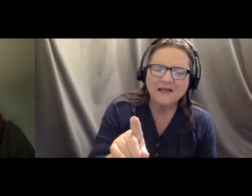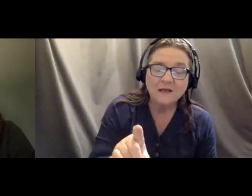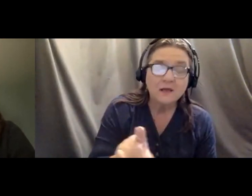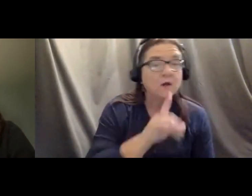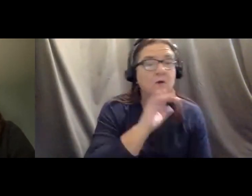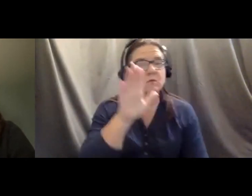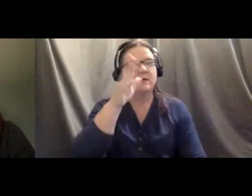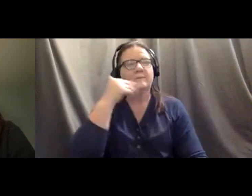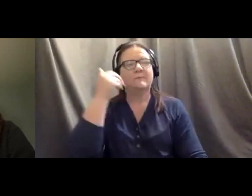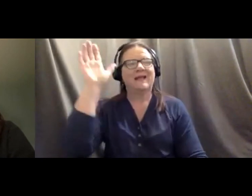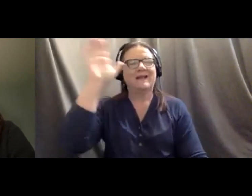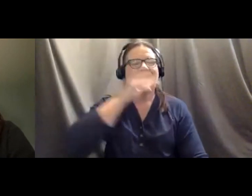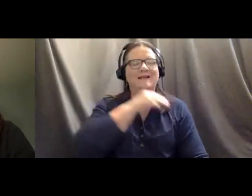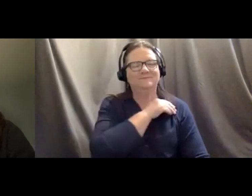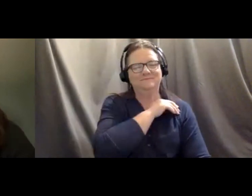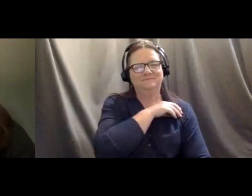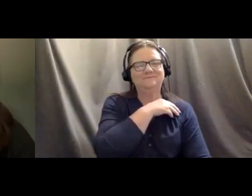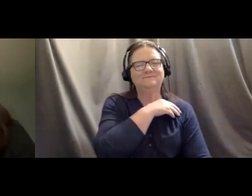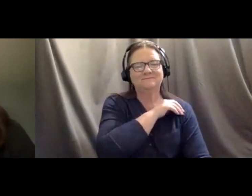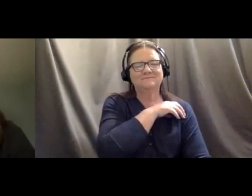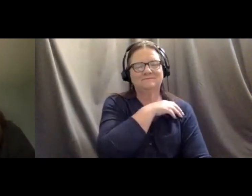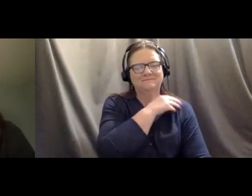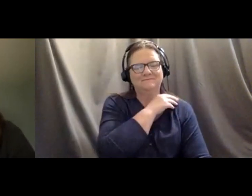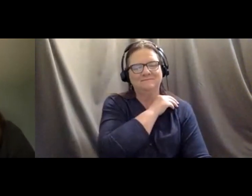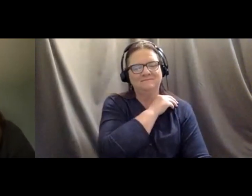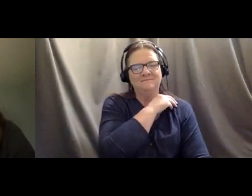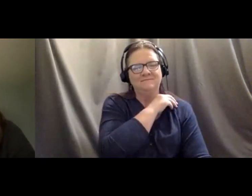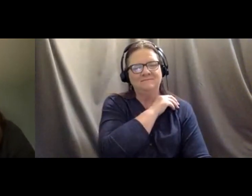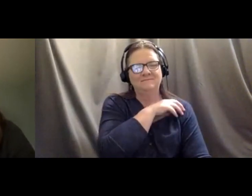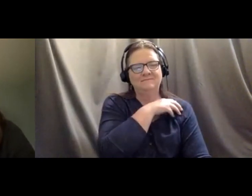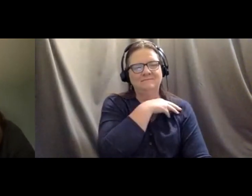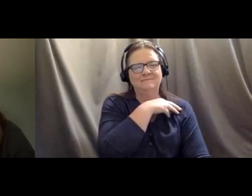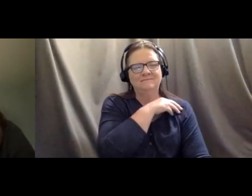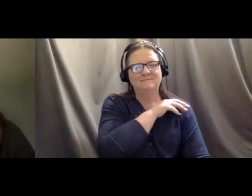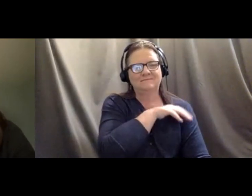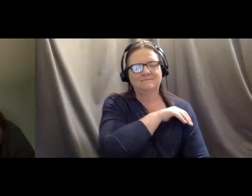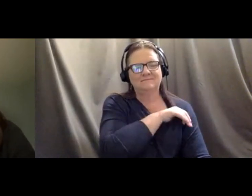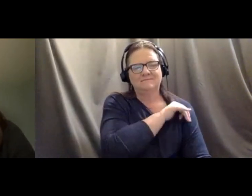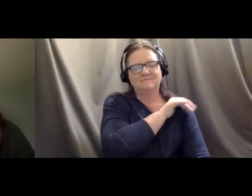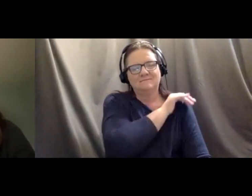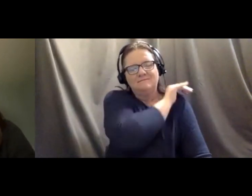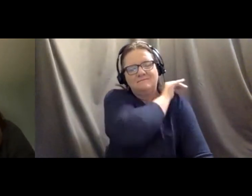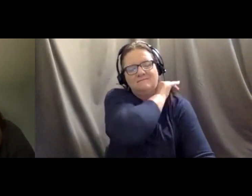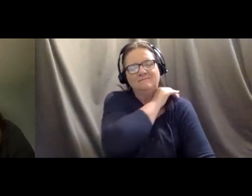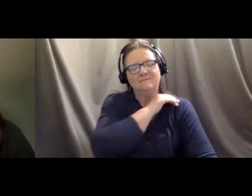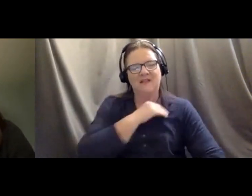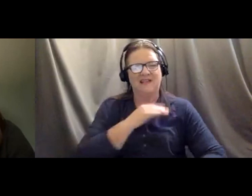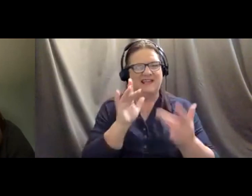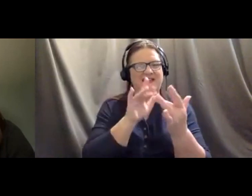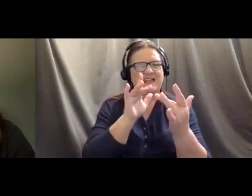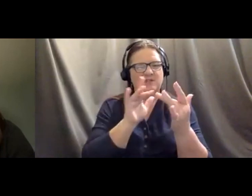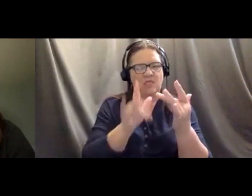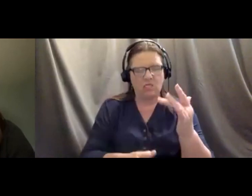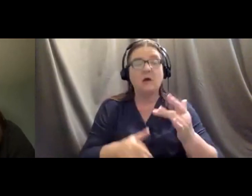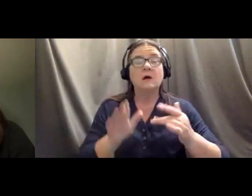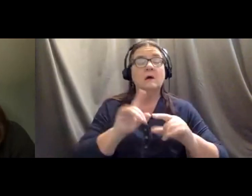That could be a connectivity. . >> We want to make sure that as we come together